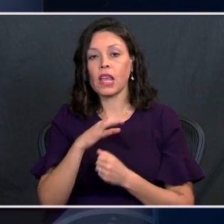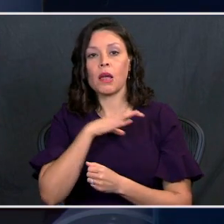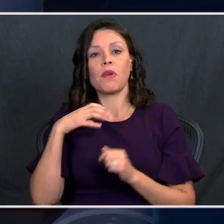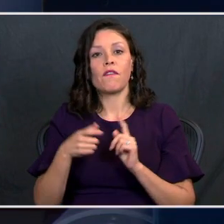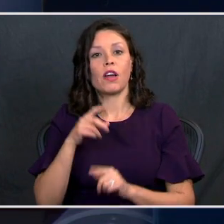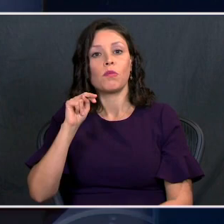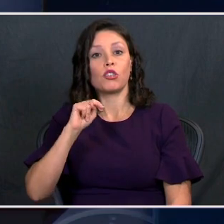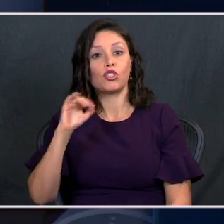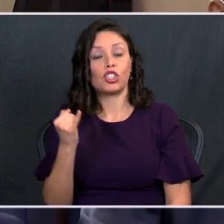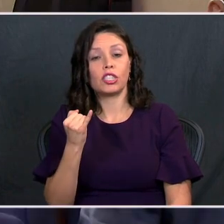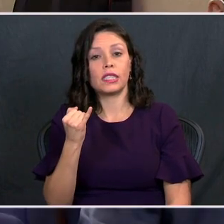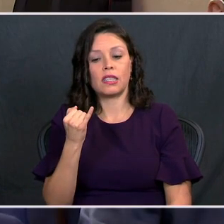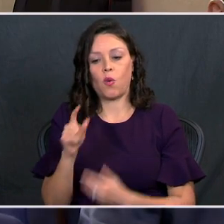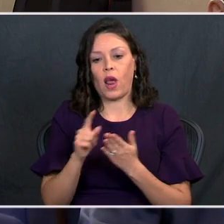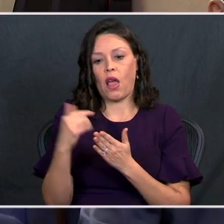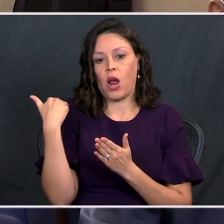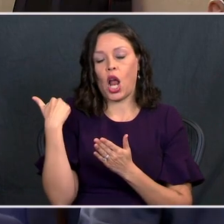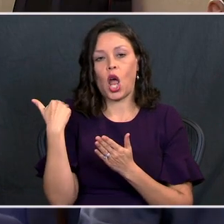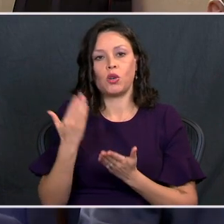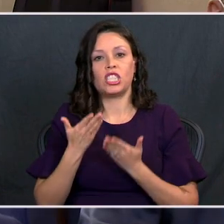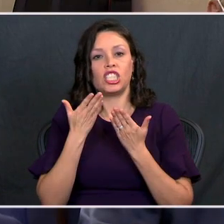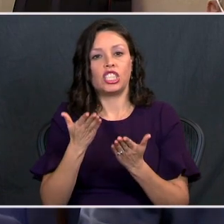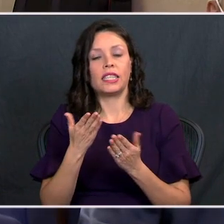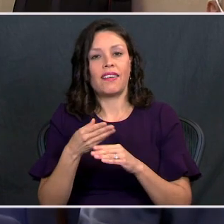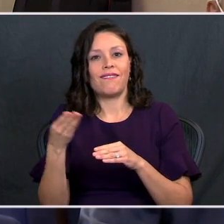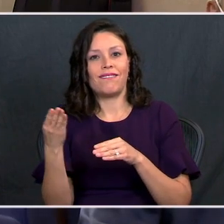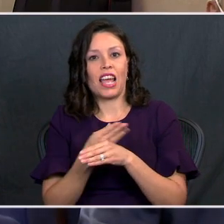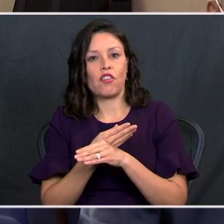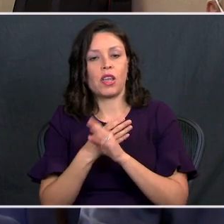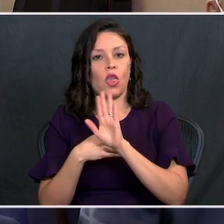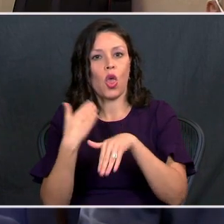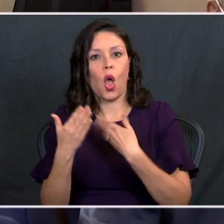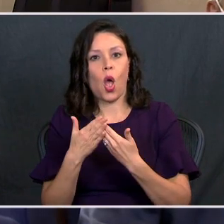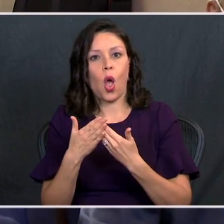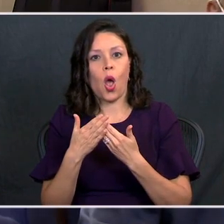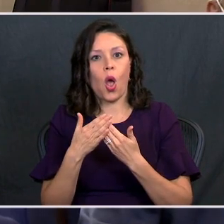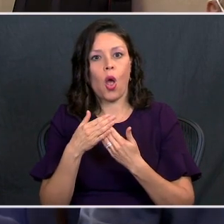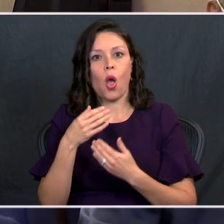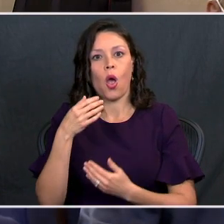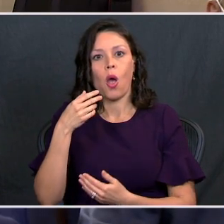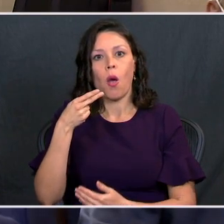just about an hour ago suggested firing the entire Postal Board of Governors,